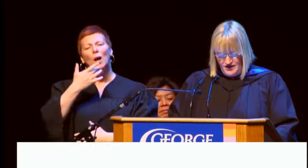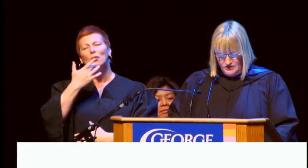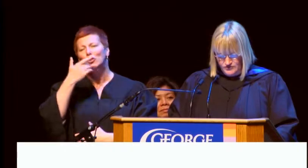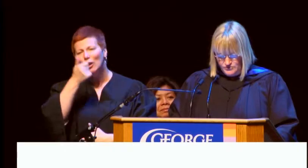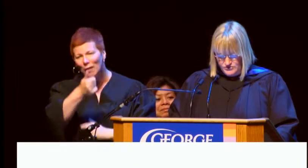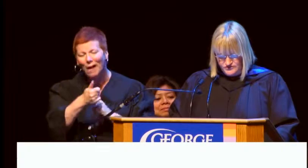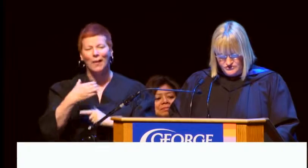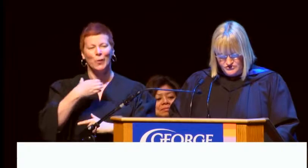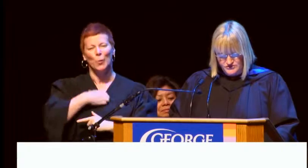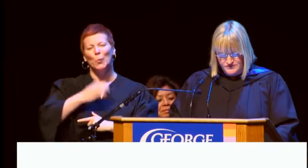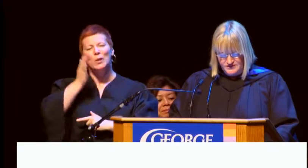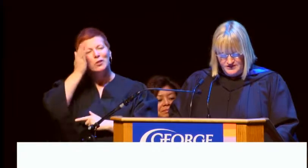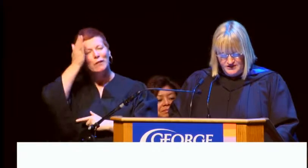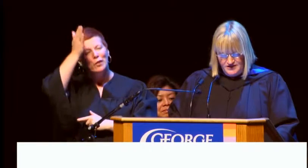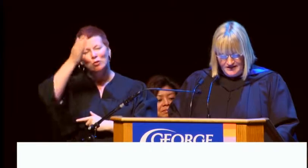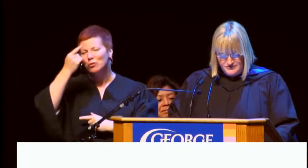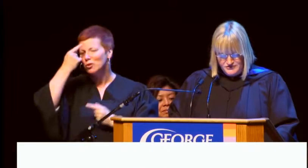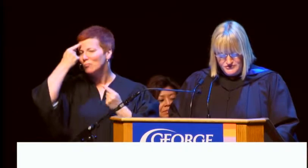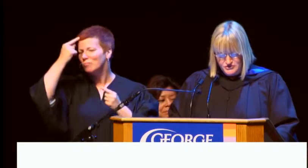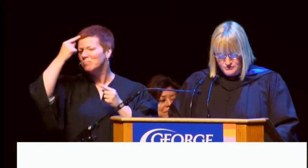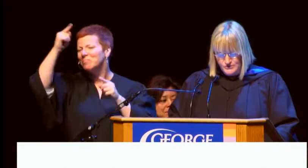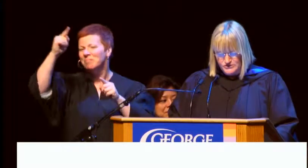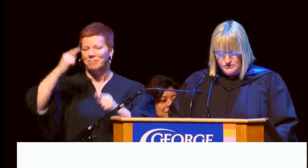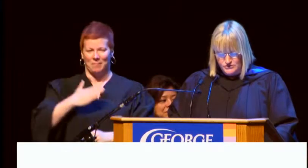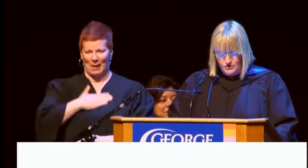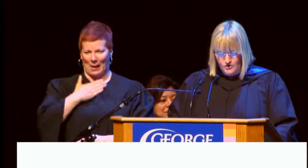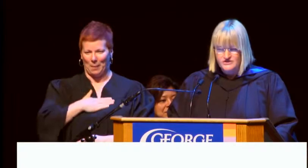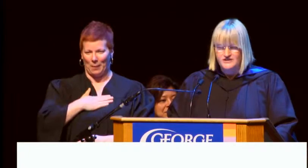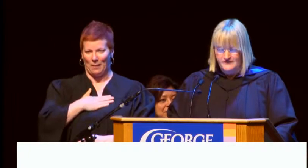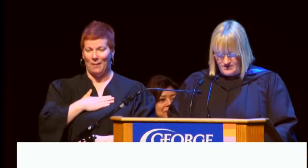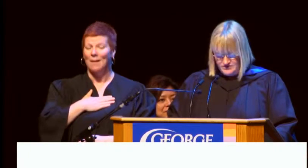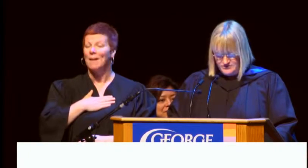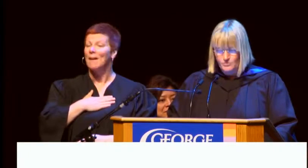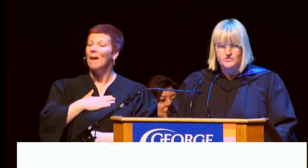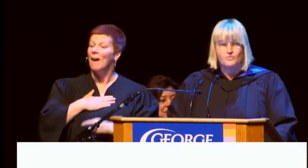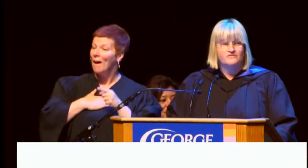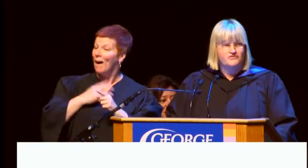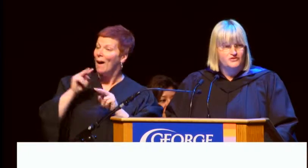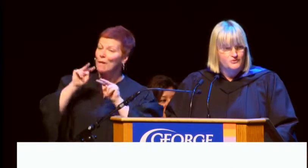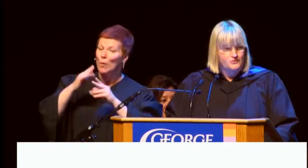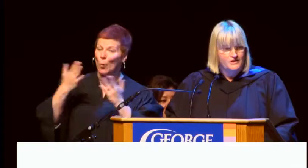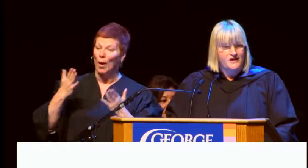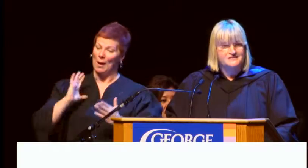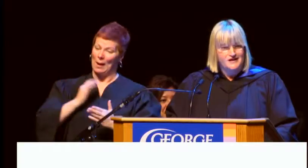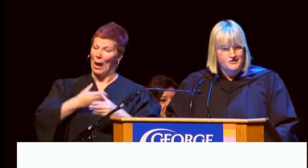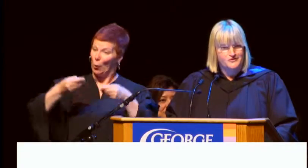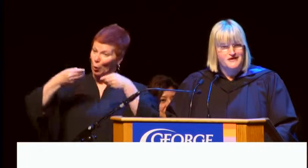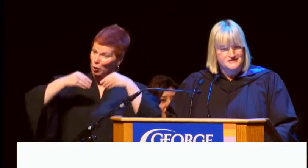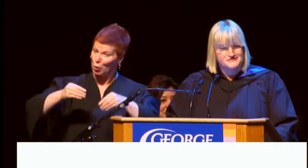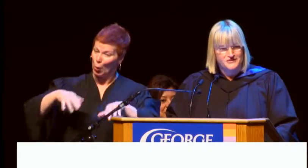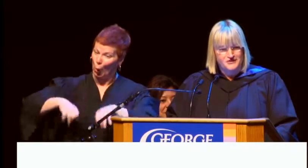I LOOK FORWARD TO THE FUTURE AND TO THE COOKBOOK STORE HOSTING AN EVENT WITH ONE OF YOU AS OUR GUEST OF HONOUR.